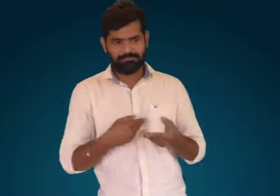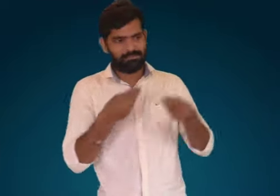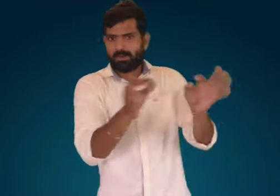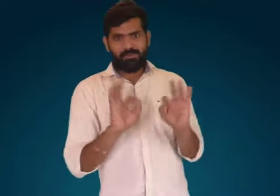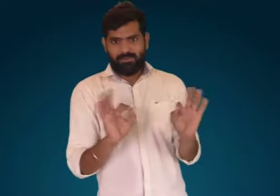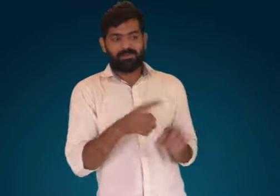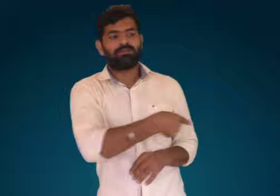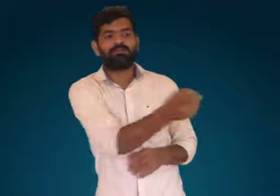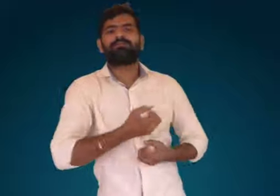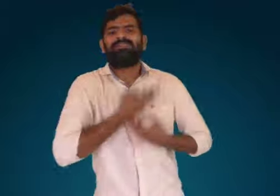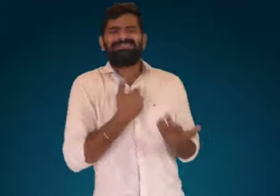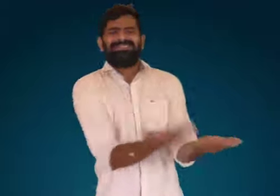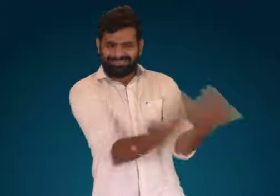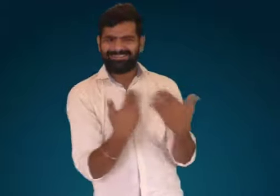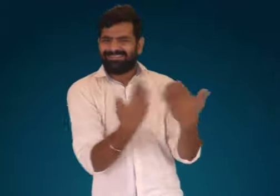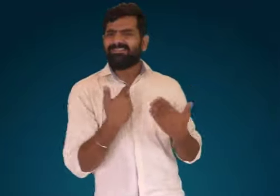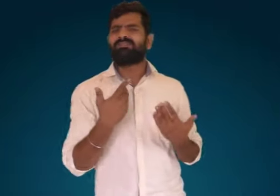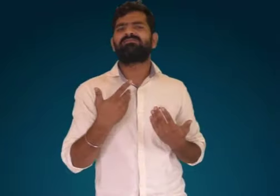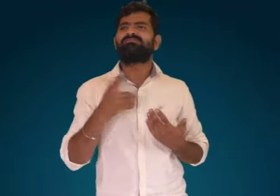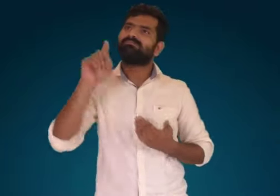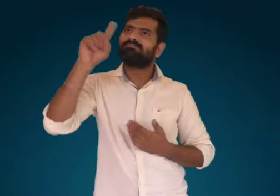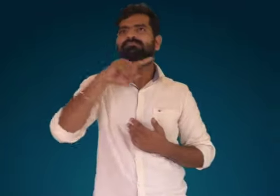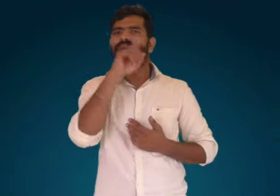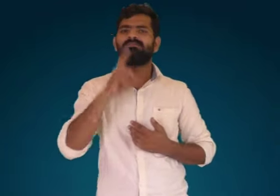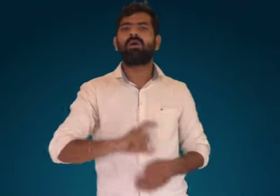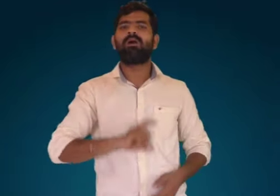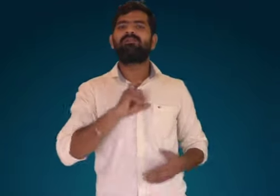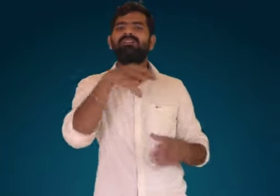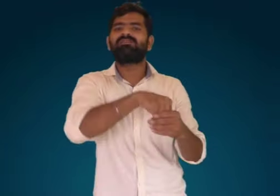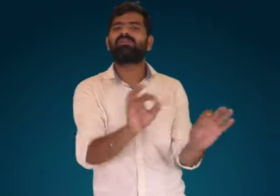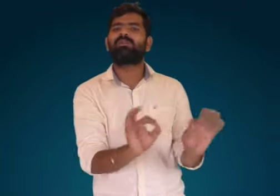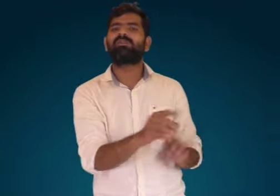logical sequence this activity has many benefits